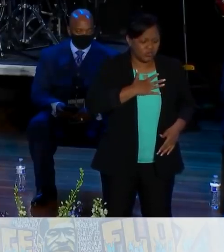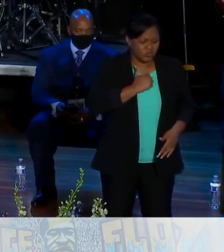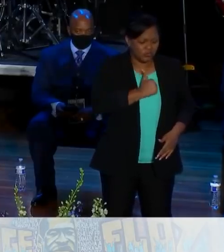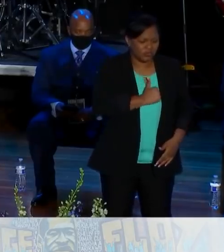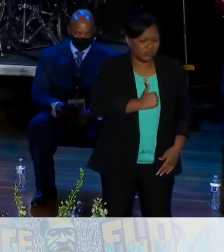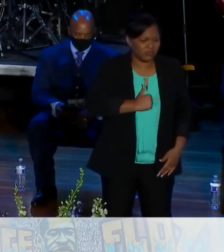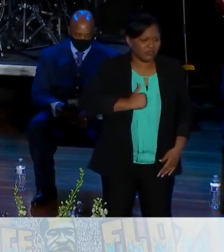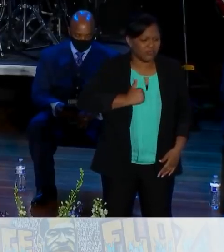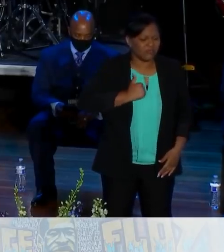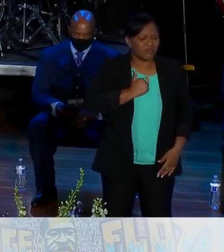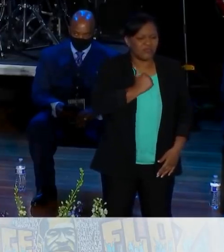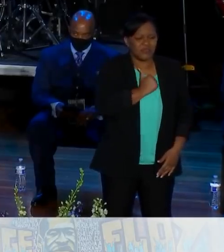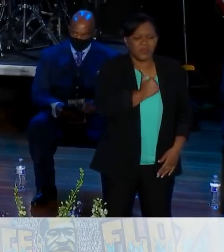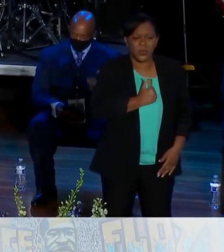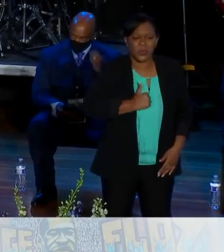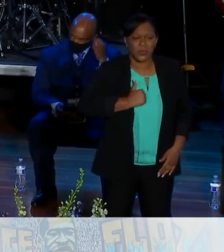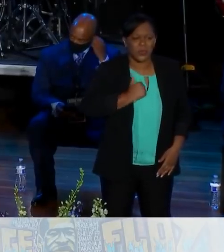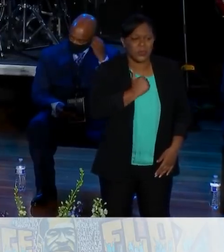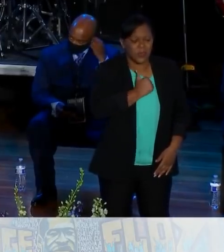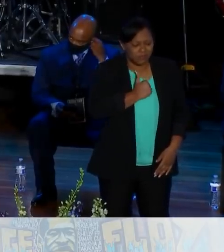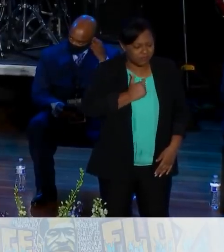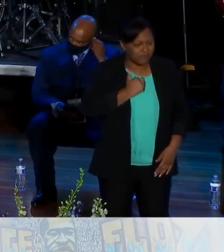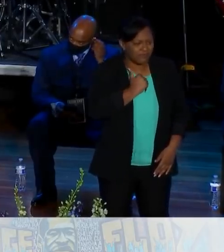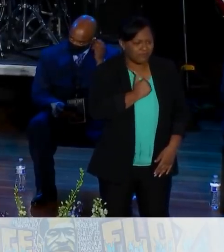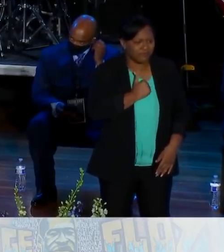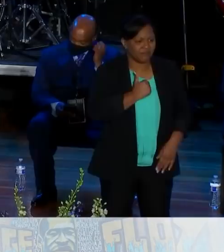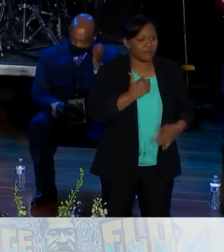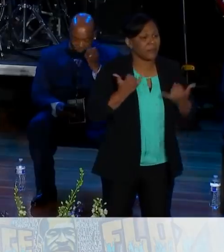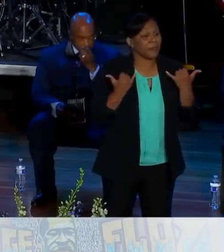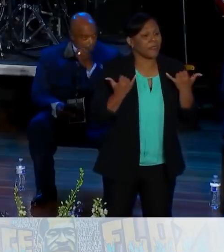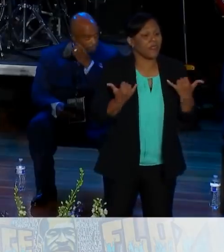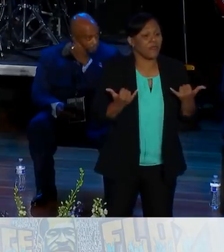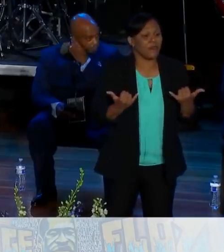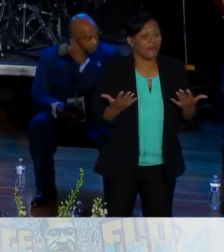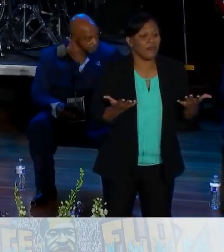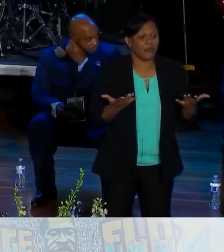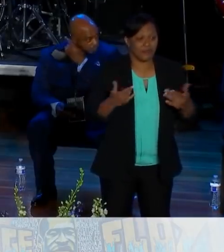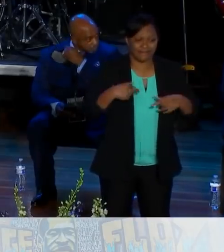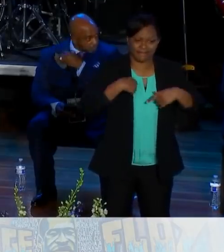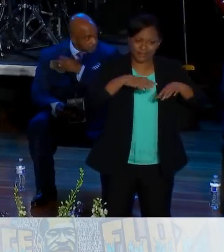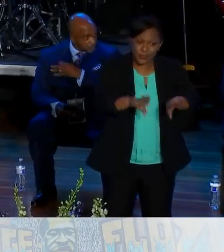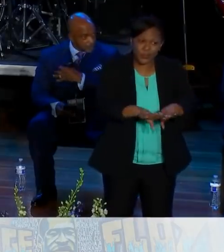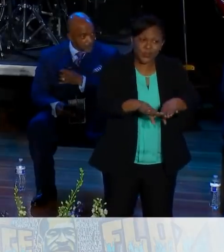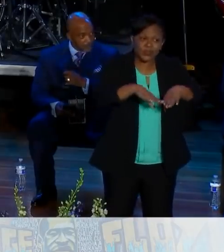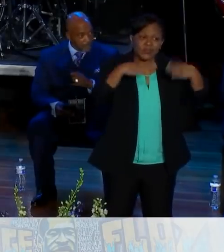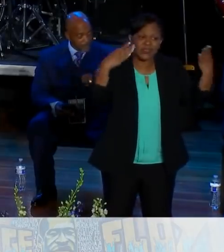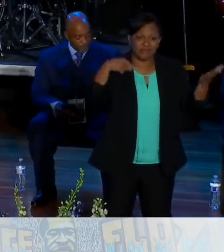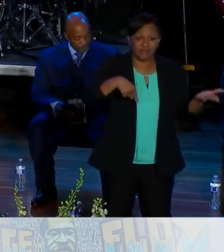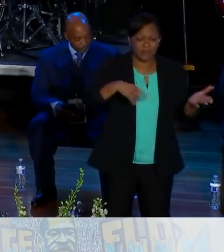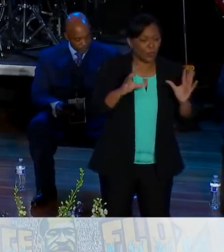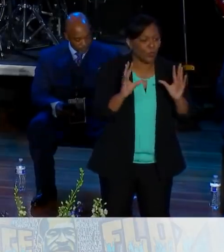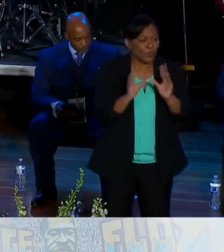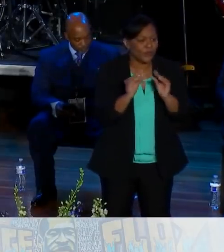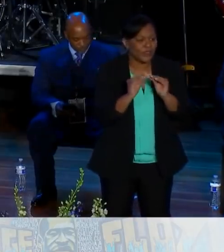WANT TO PERSONALLY EXPRESS OUR DEEPEST CONDOLENCES FOR THIS TRAGIC LOSS.